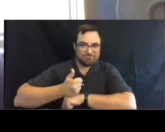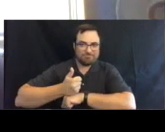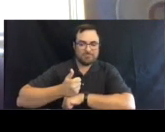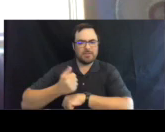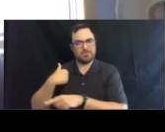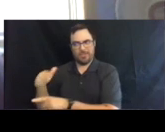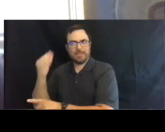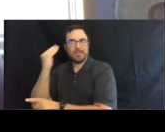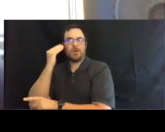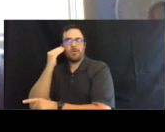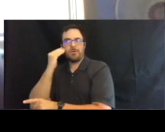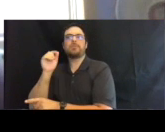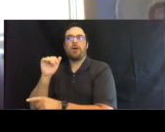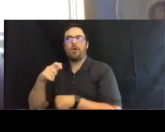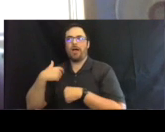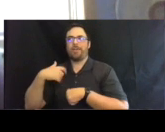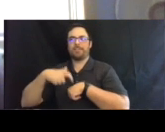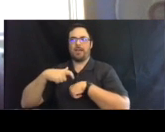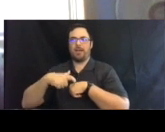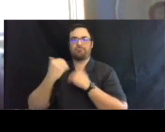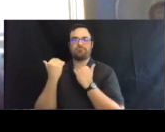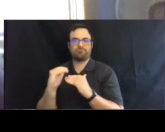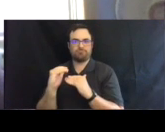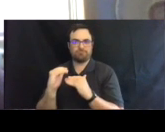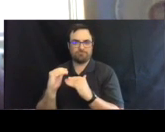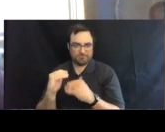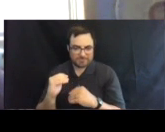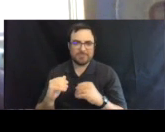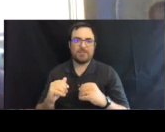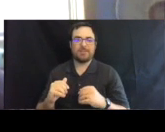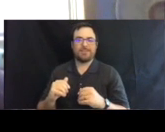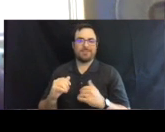move on so it gives you a way to know when to stop and him and